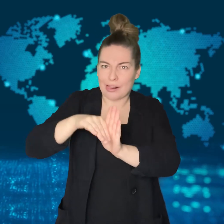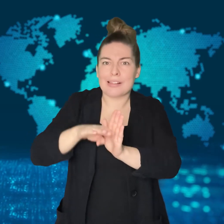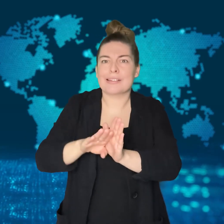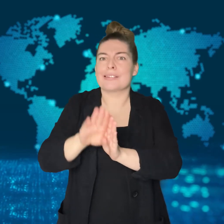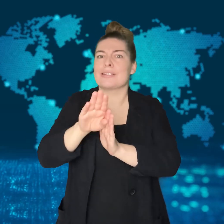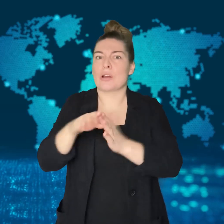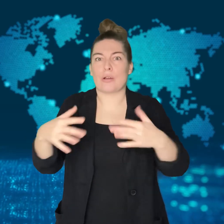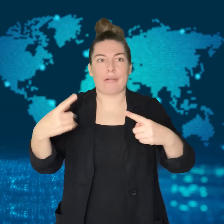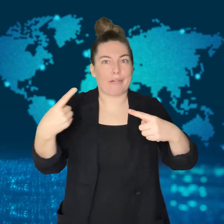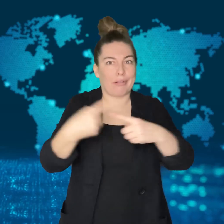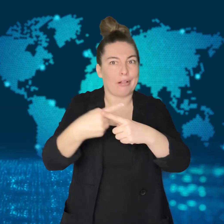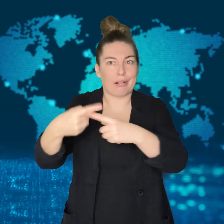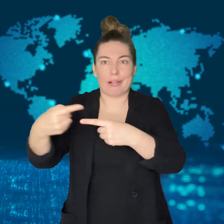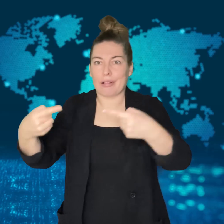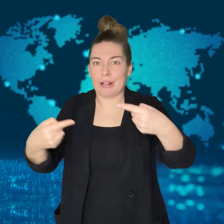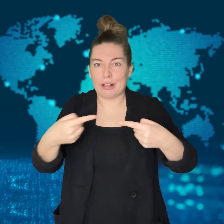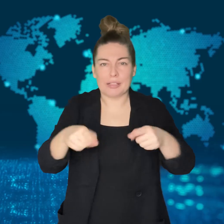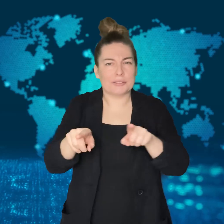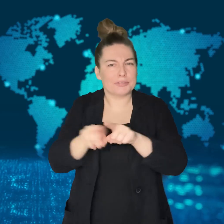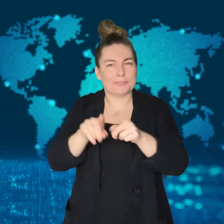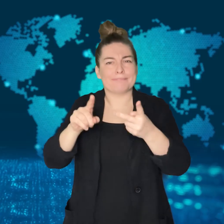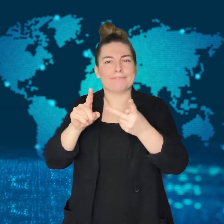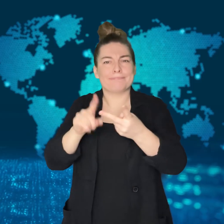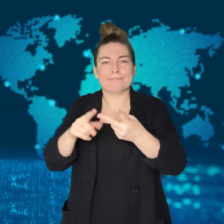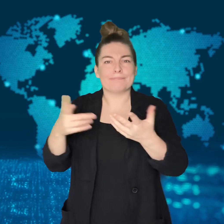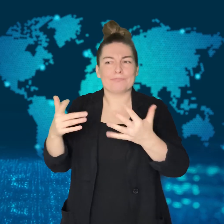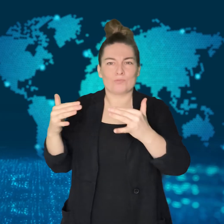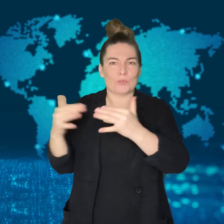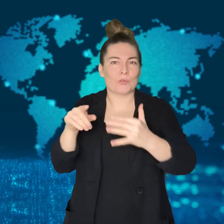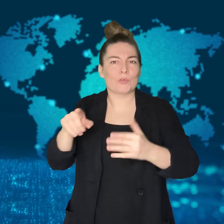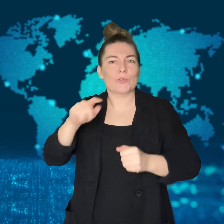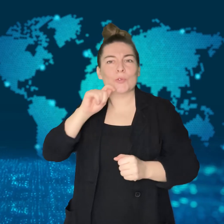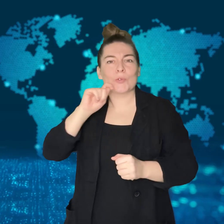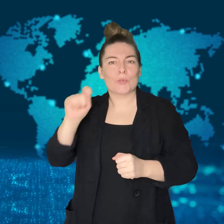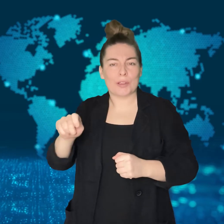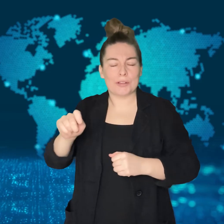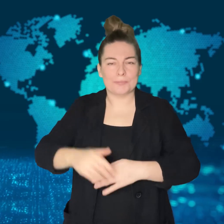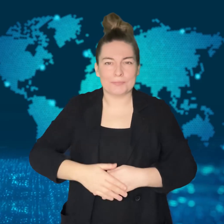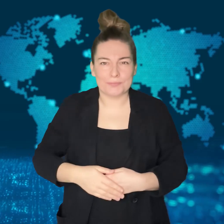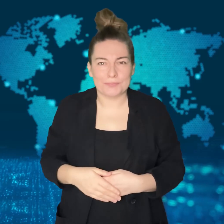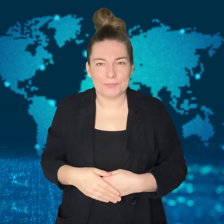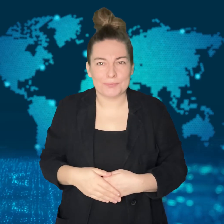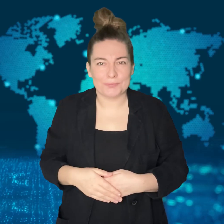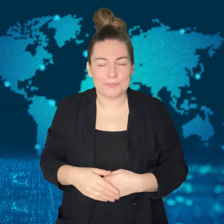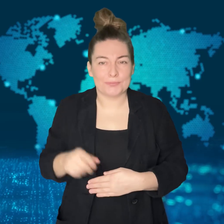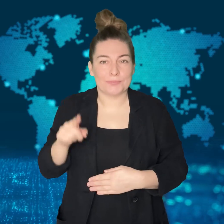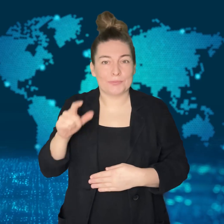This month, Scholz lost the confidence vote with 394 against him